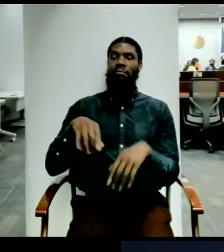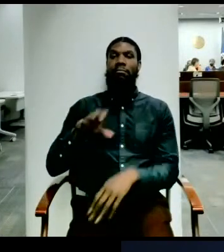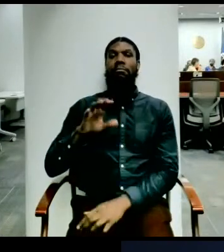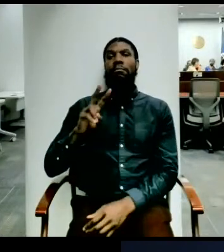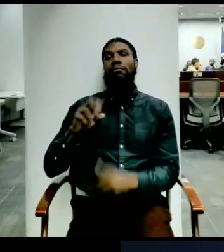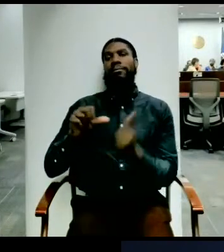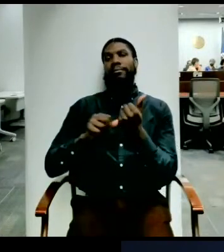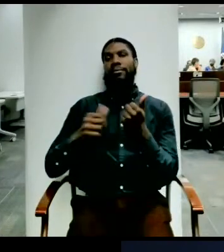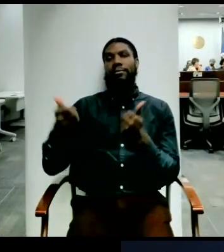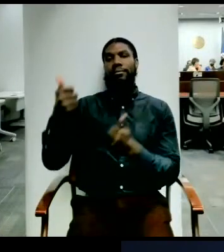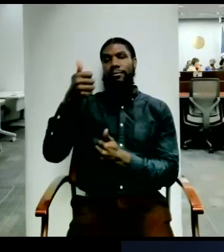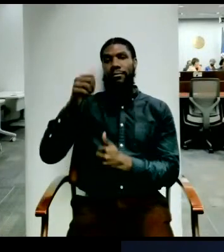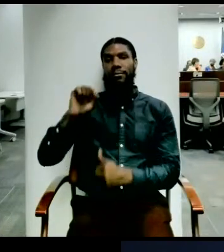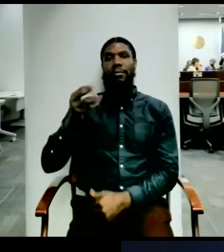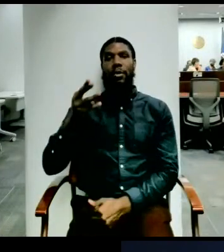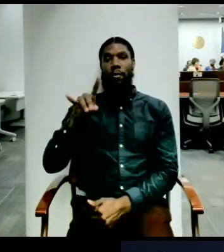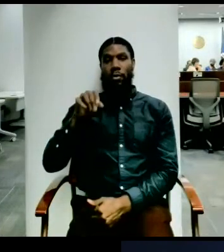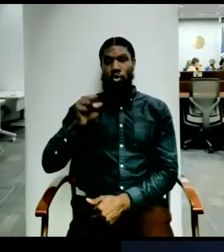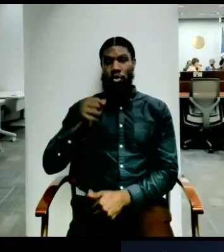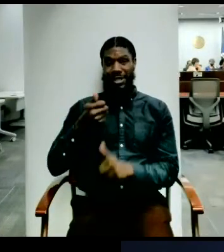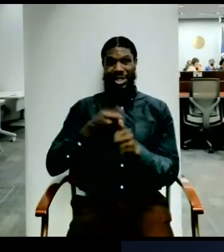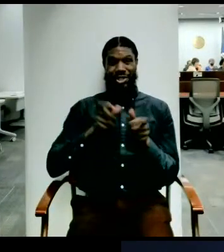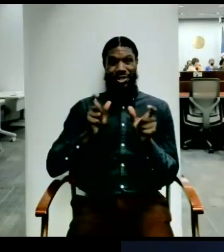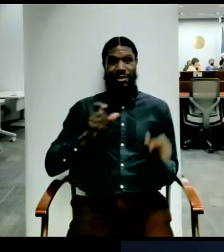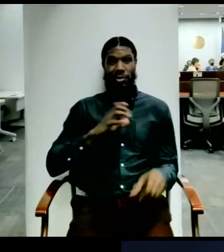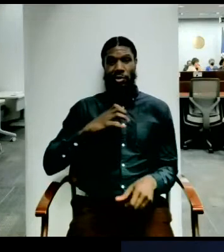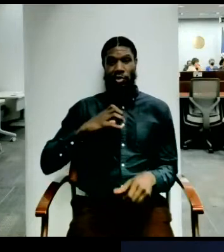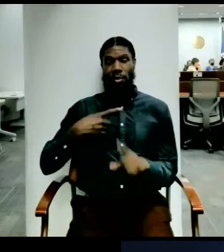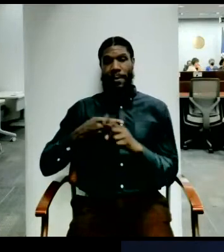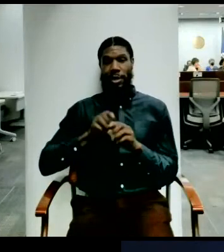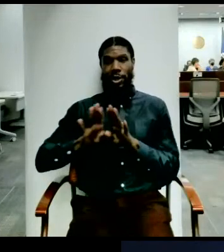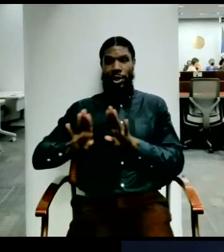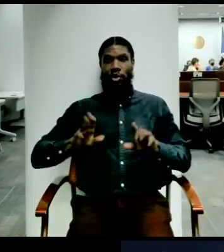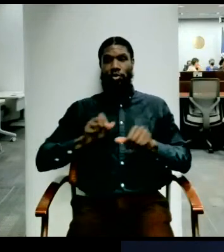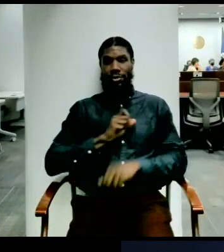and each of the Commissioners and their staff. And finally,